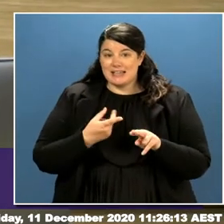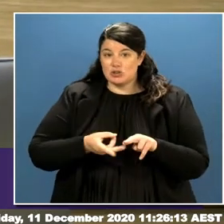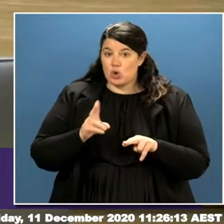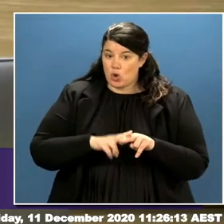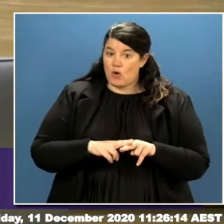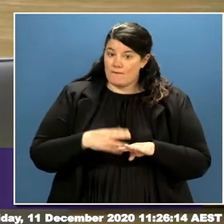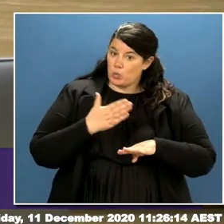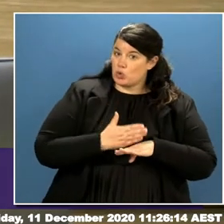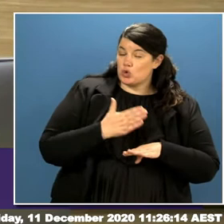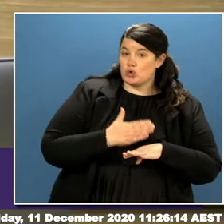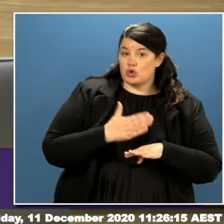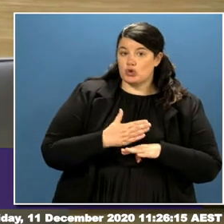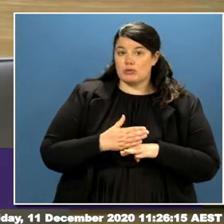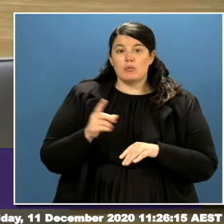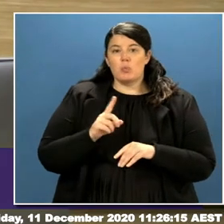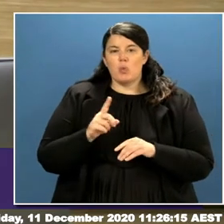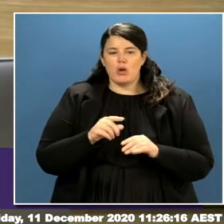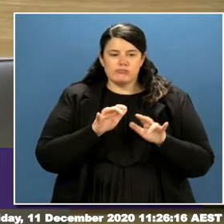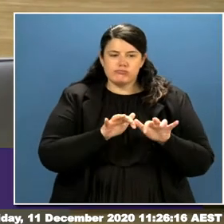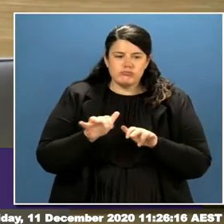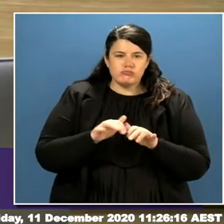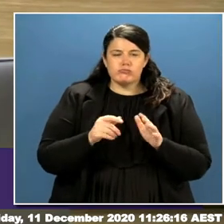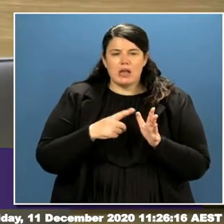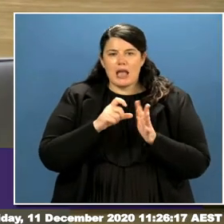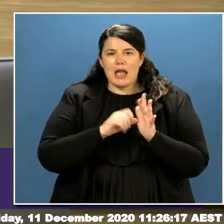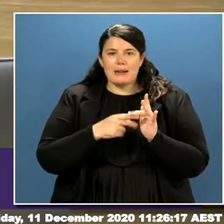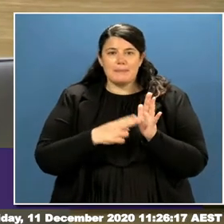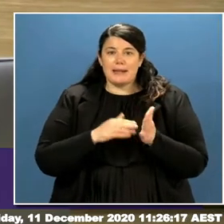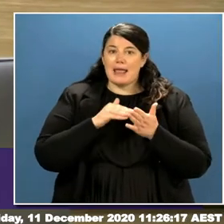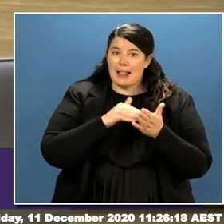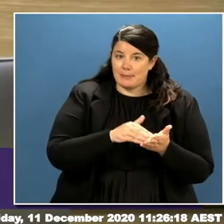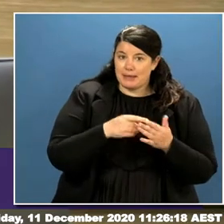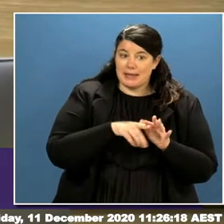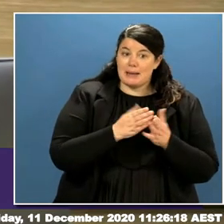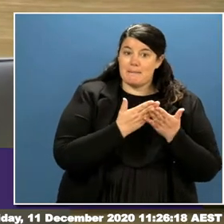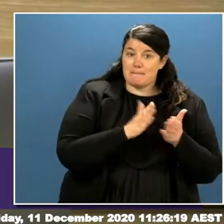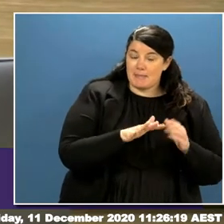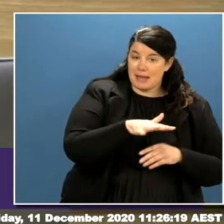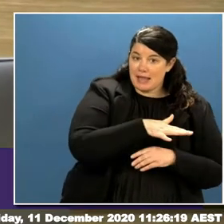employment as a clerical assistant in both the public and private sectors.